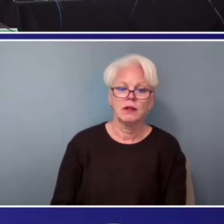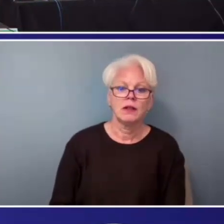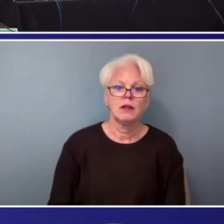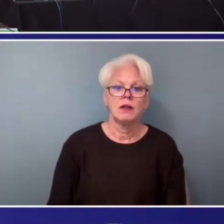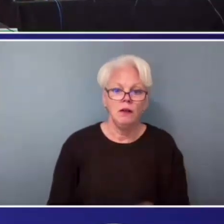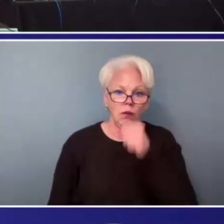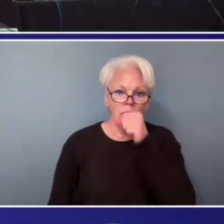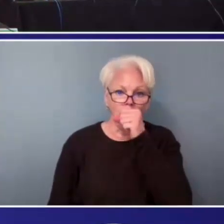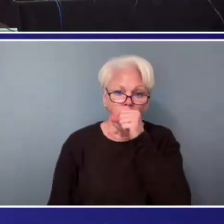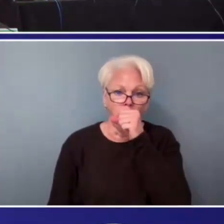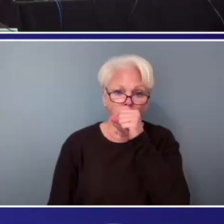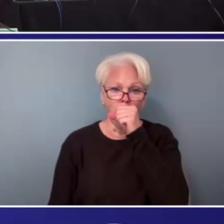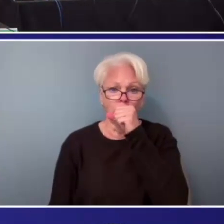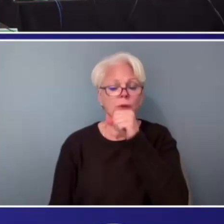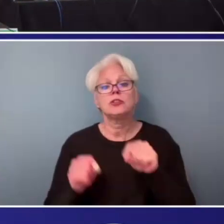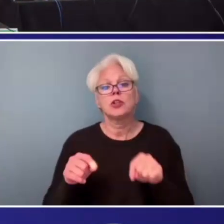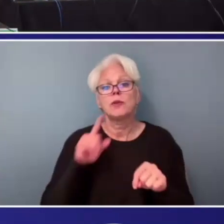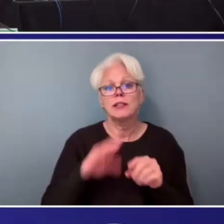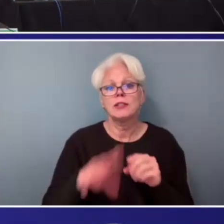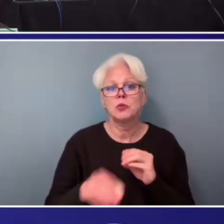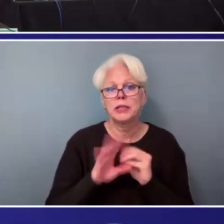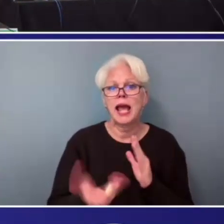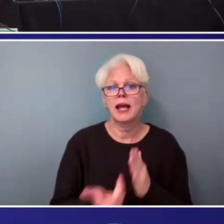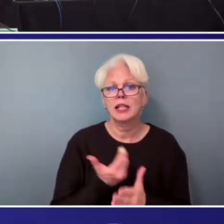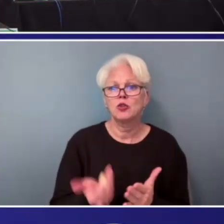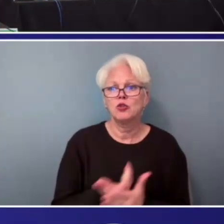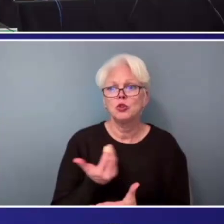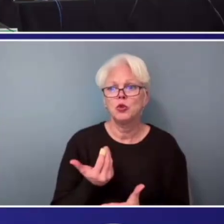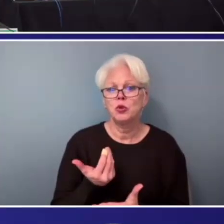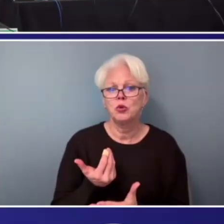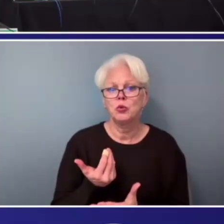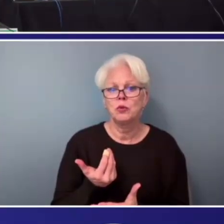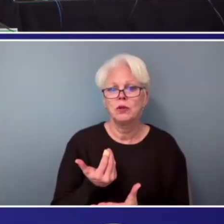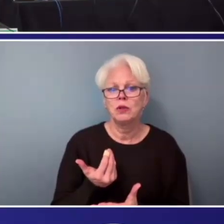so this would add a new -- under a two-digit CIP code,